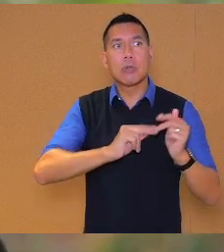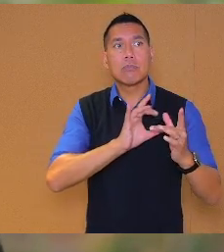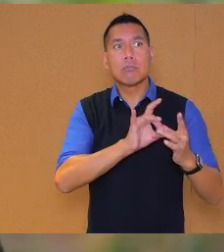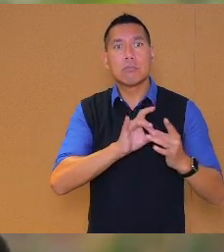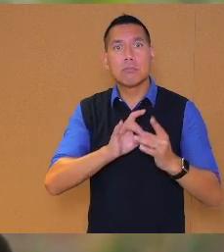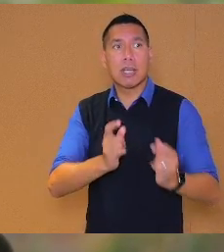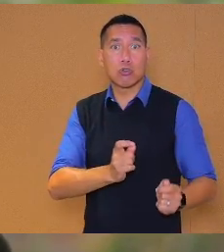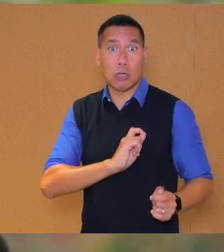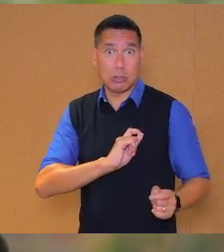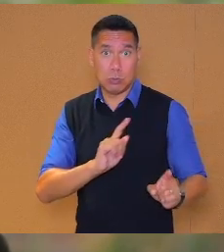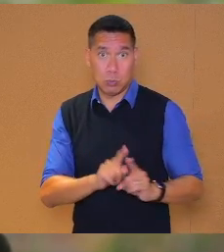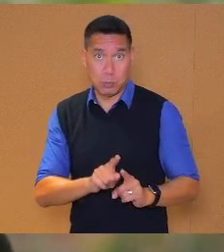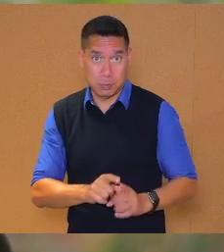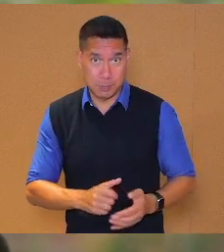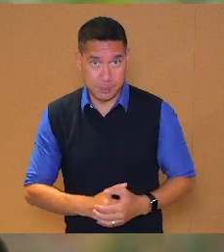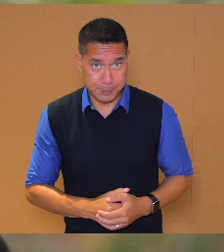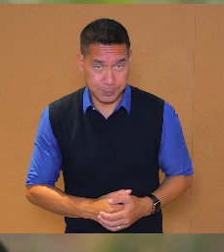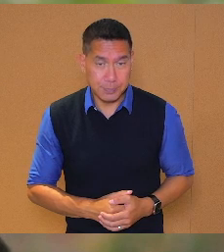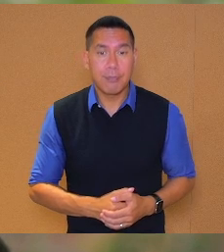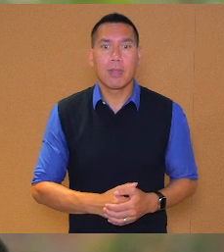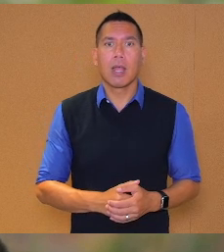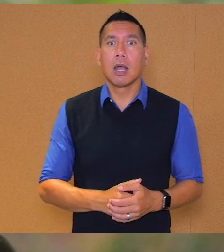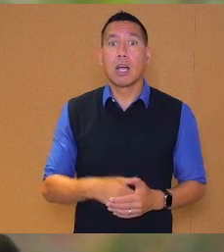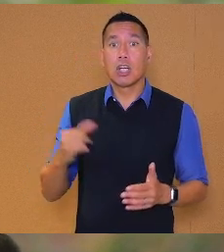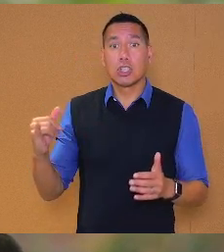relationships. This came naturally to someone